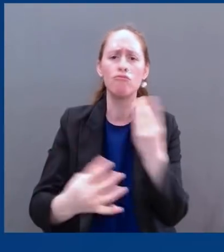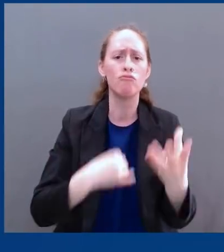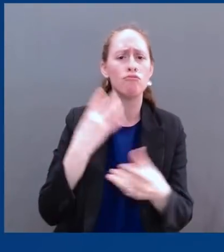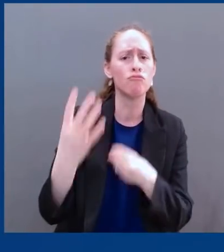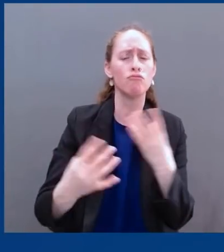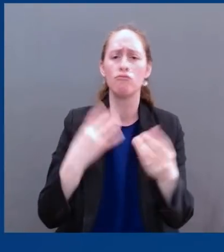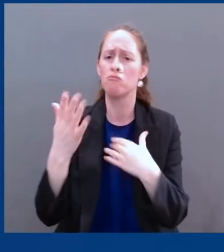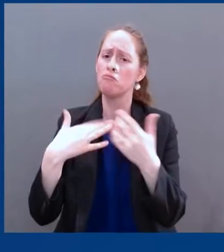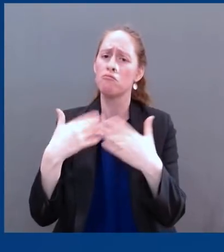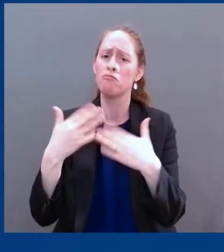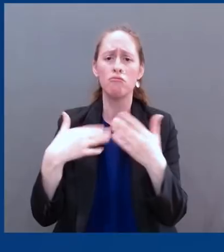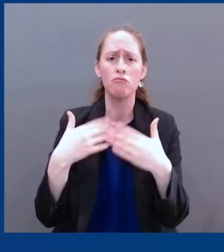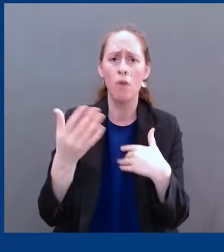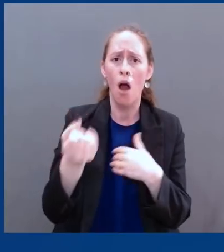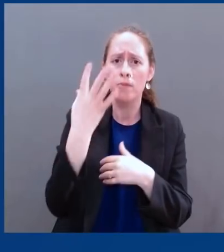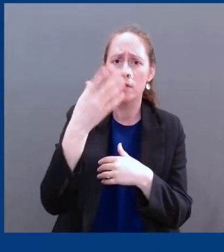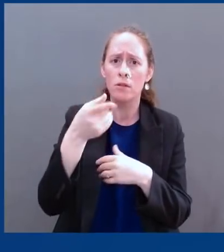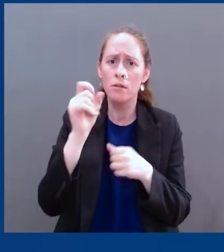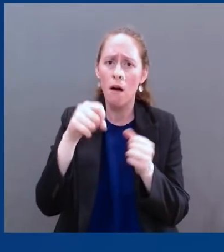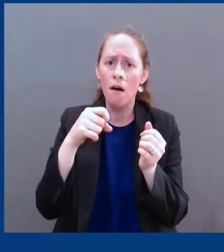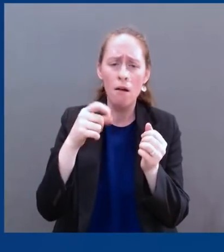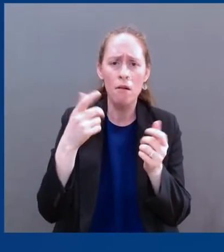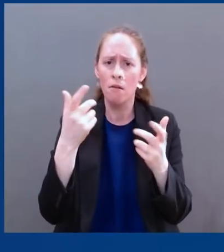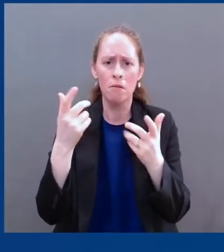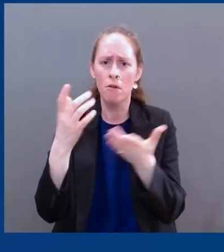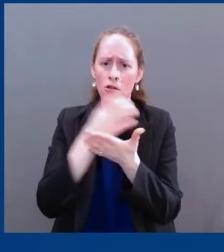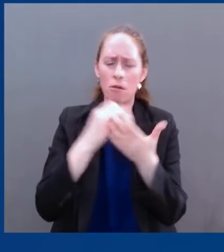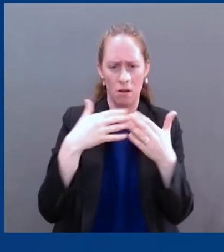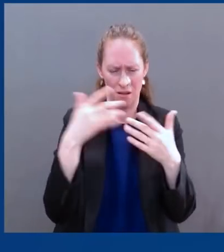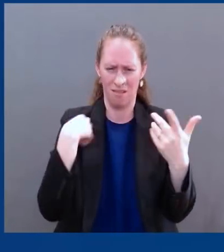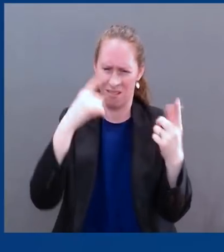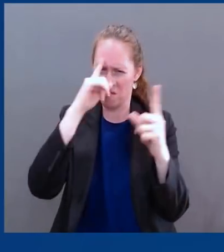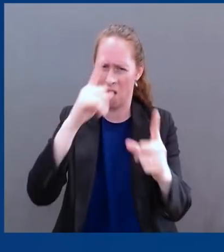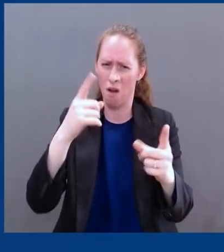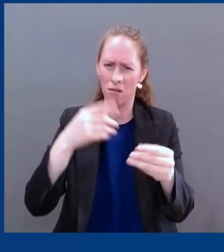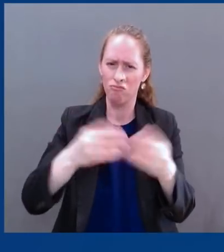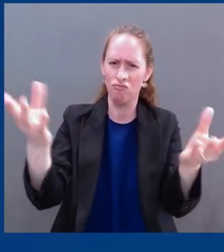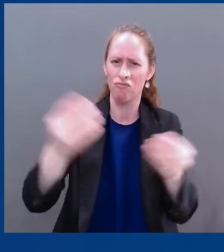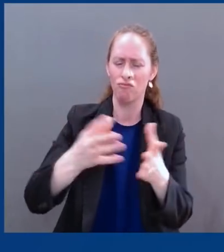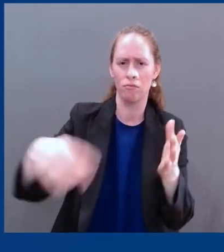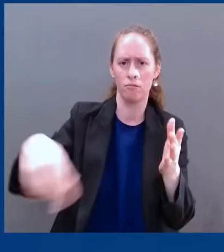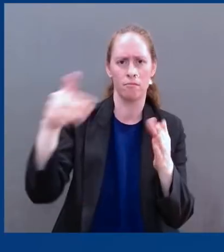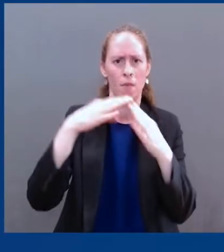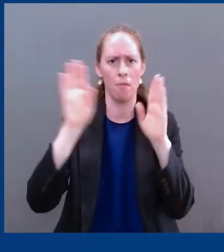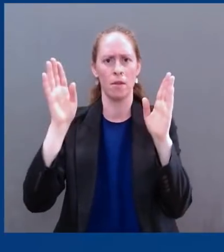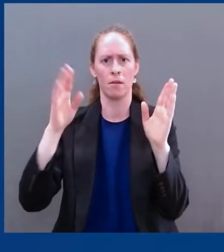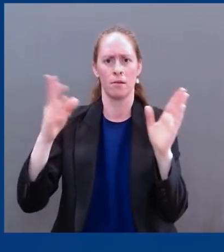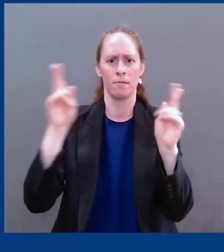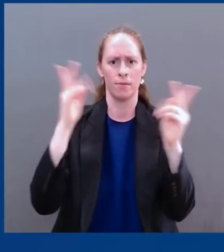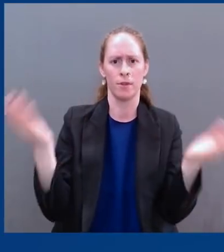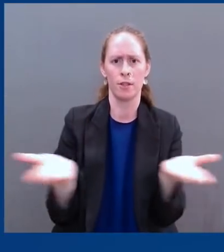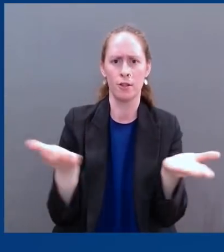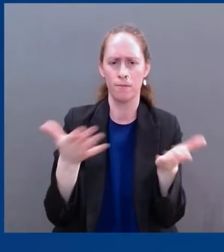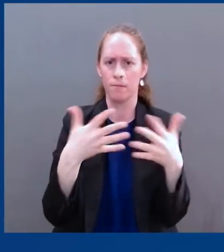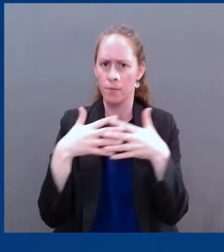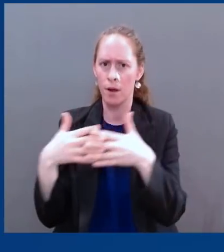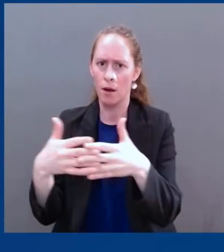the COVID needs of the American public. We'll continue to provide assistance in regions of the country where COVID is still hitting hard